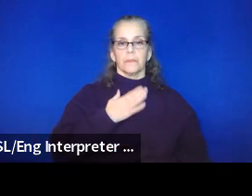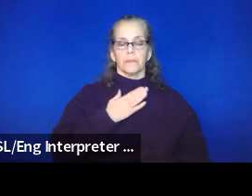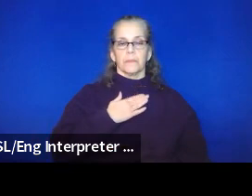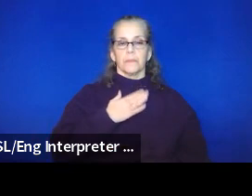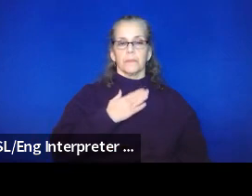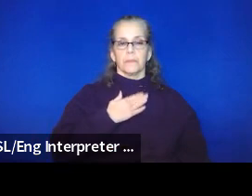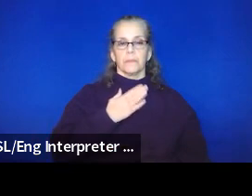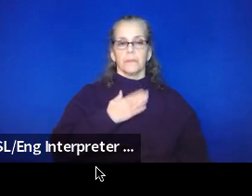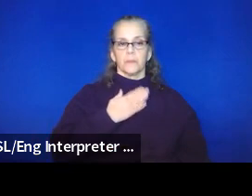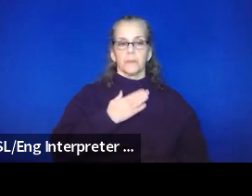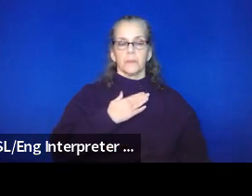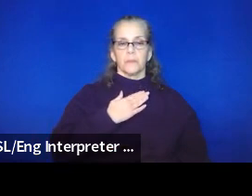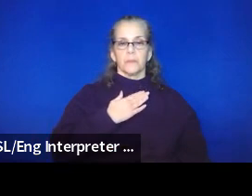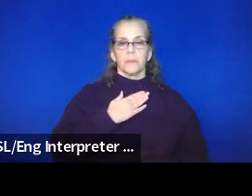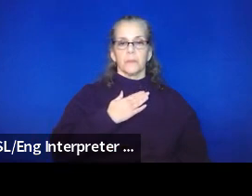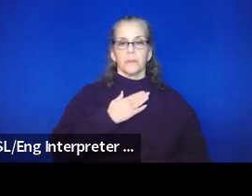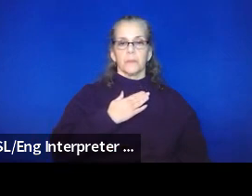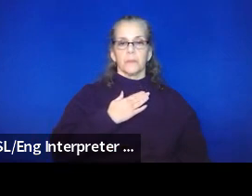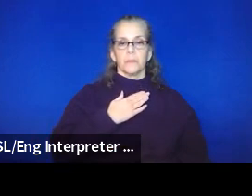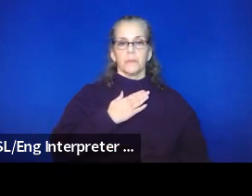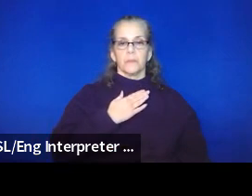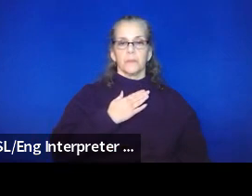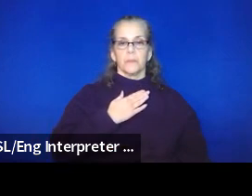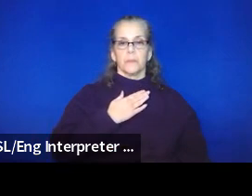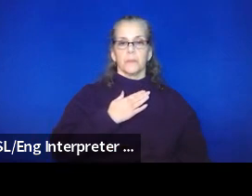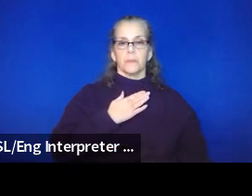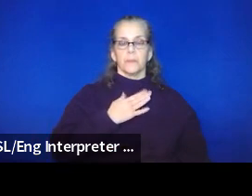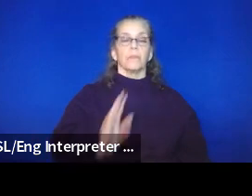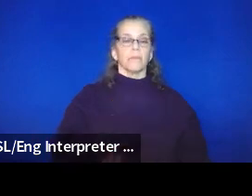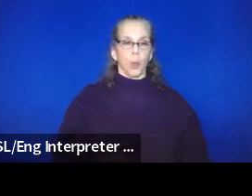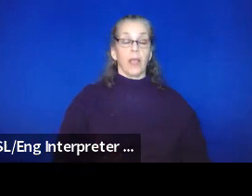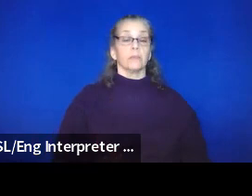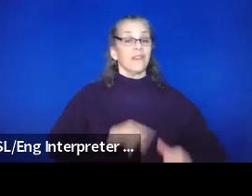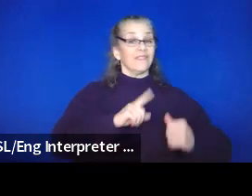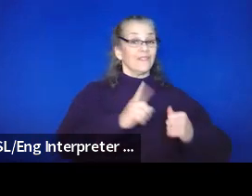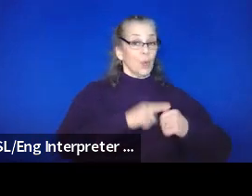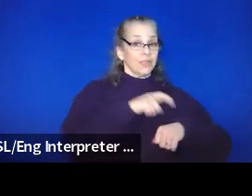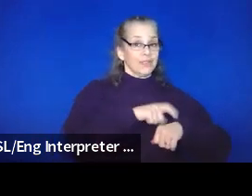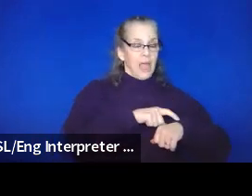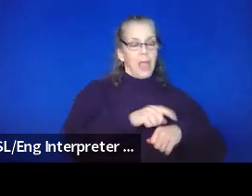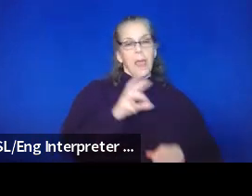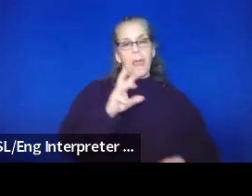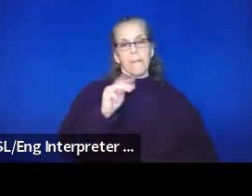So the first one was Mary Had a Little Lamb and the second one was happy